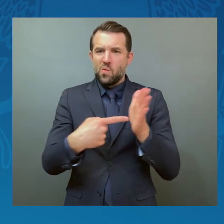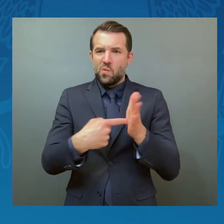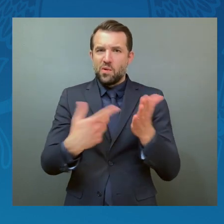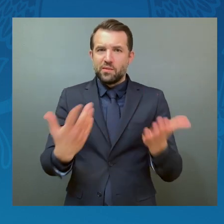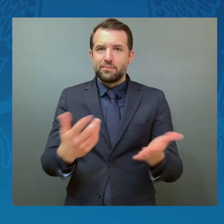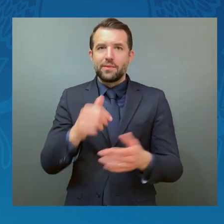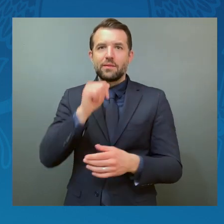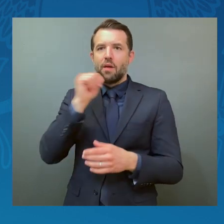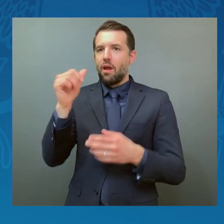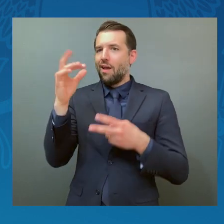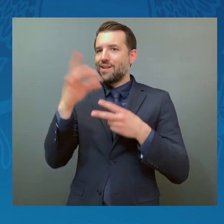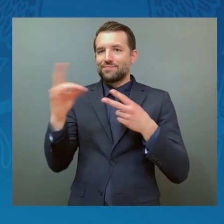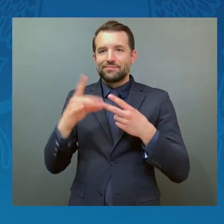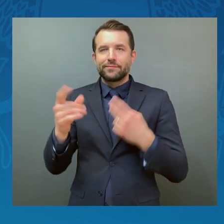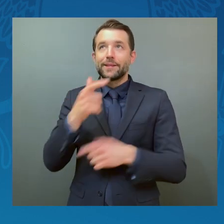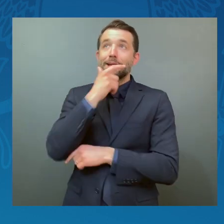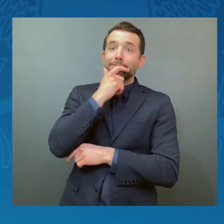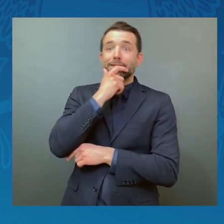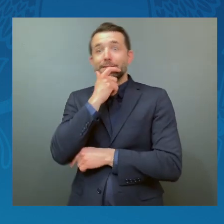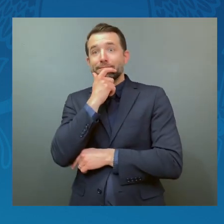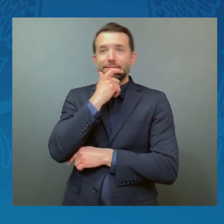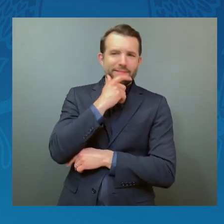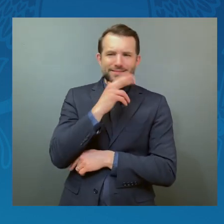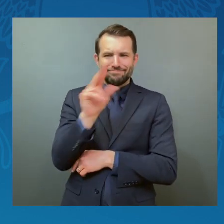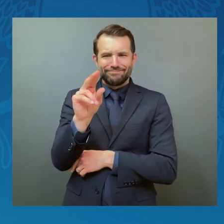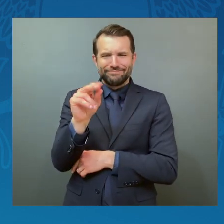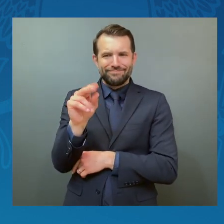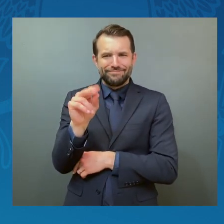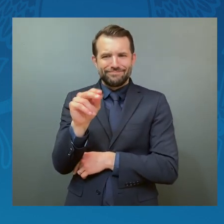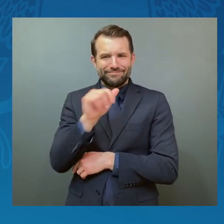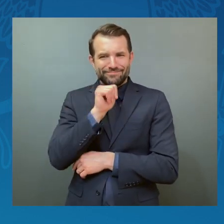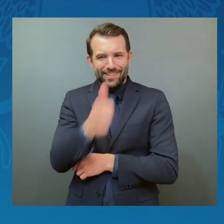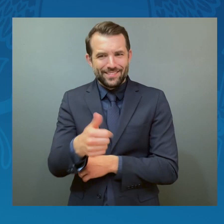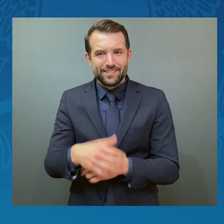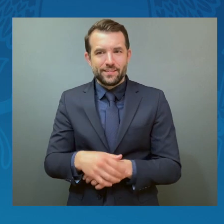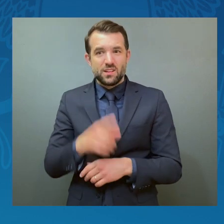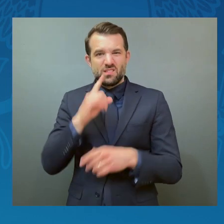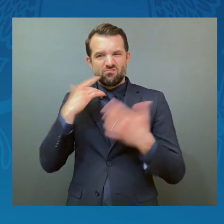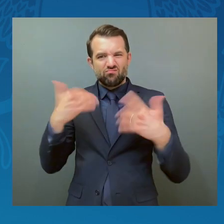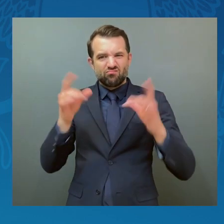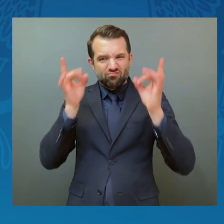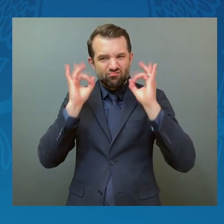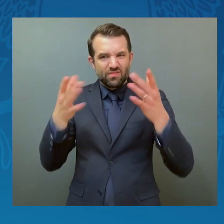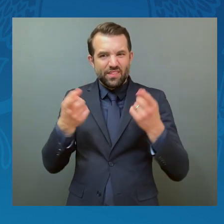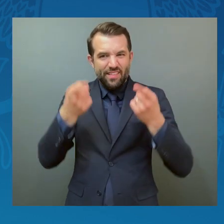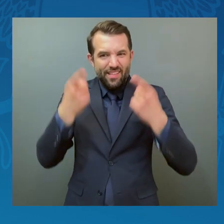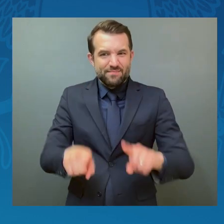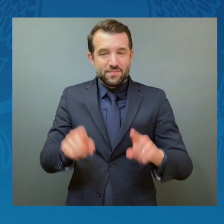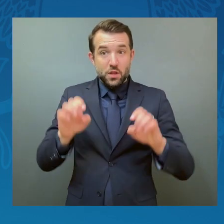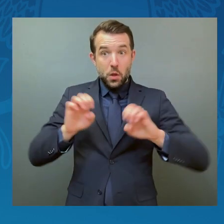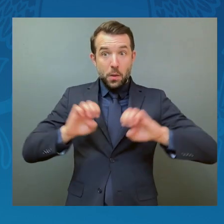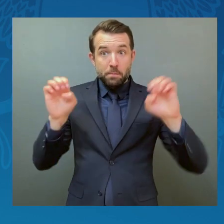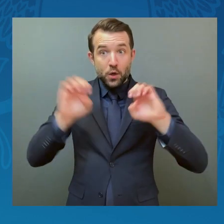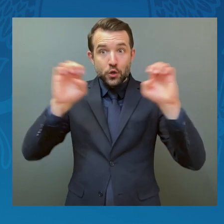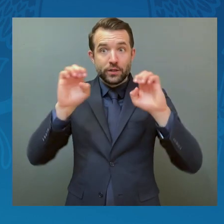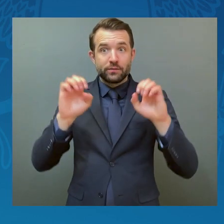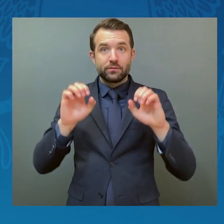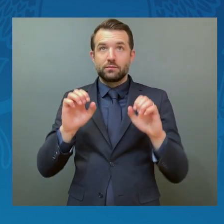facing an acute threat to your health and your family's health, you rarely have the ability to choose how much care to receive,